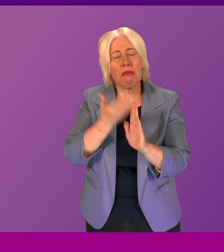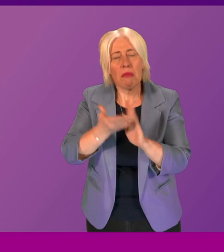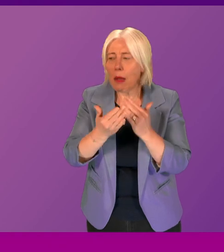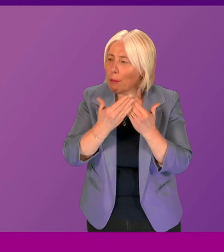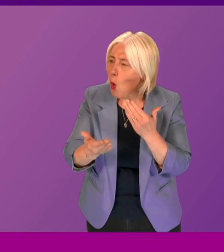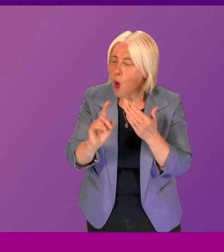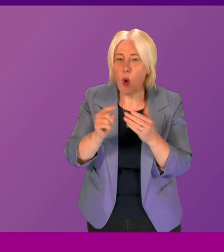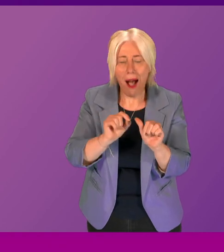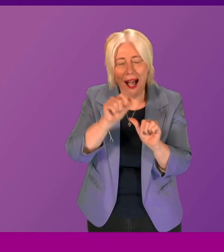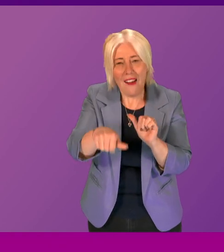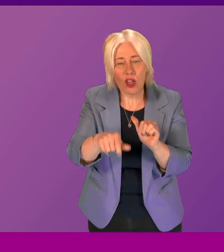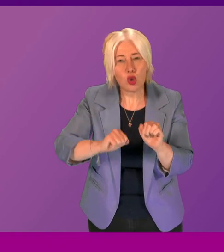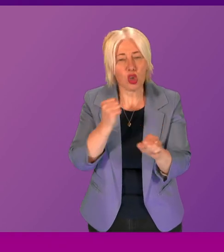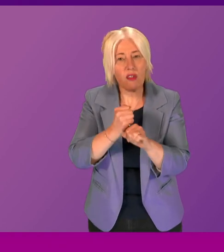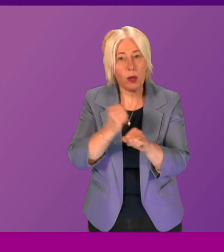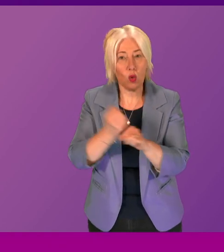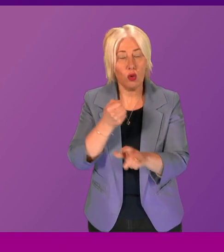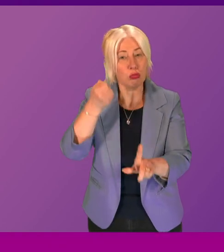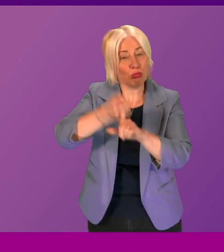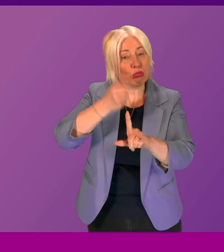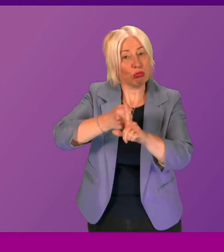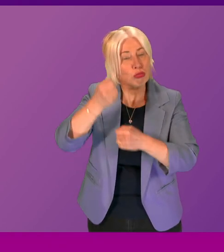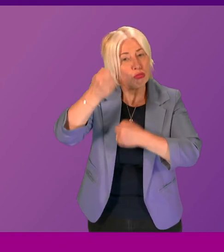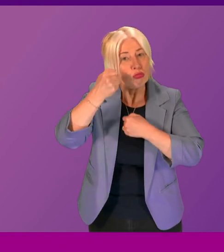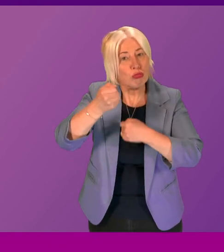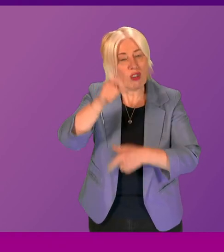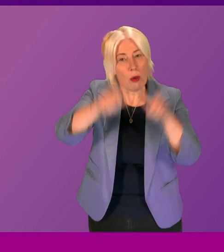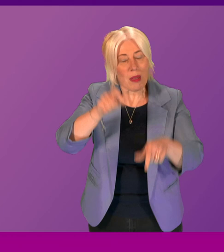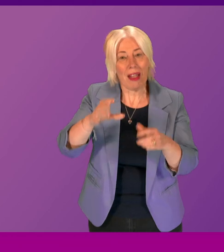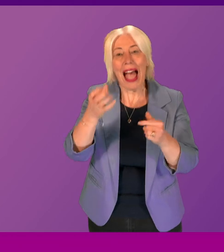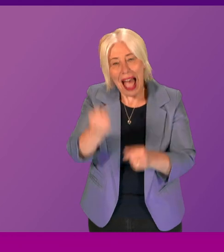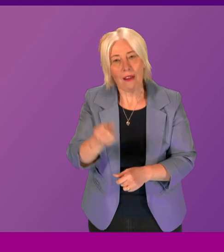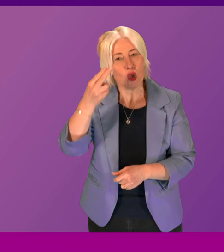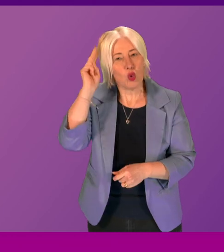Government is taking to champion the rights of neurodivergent people?